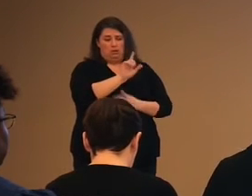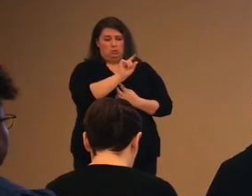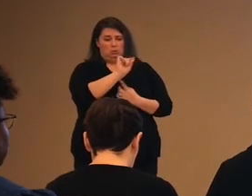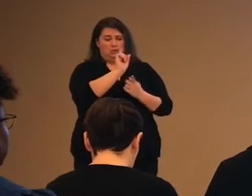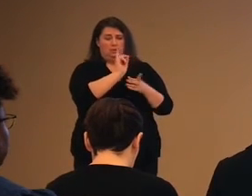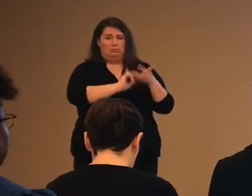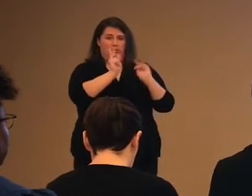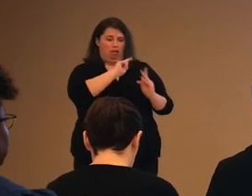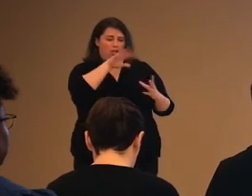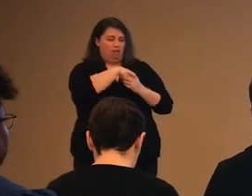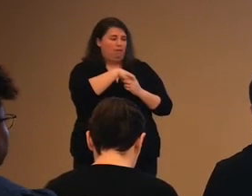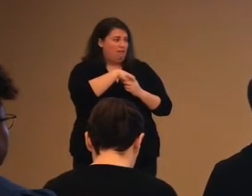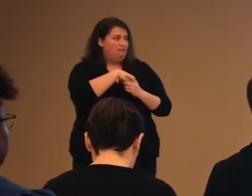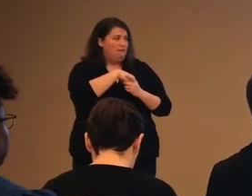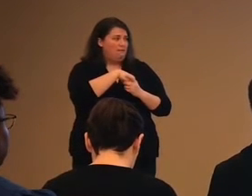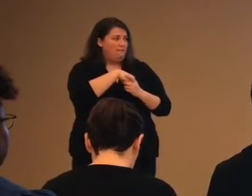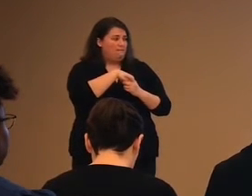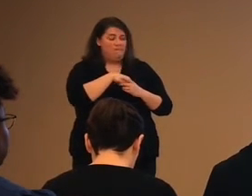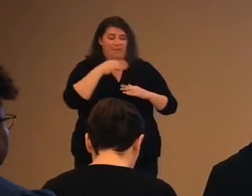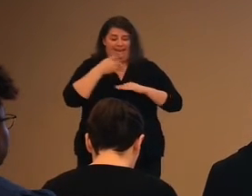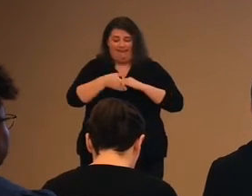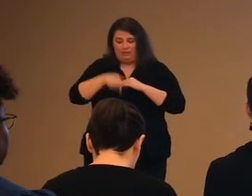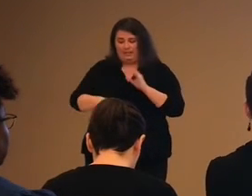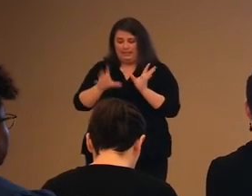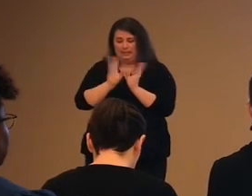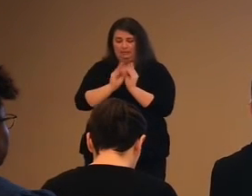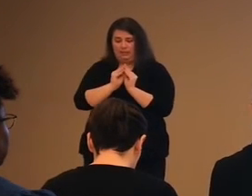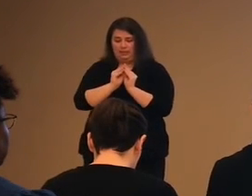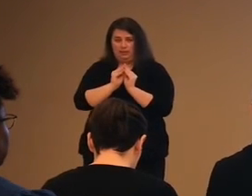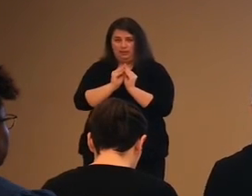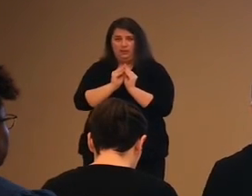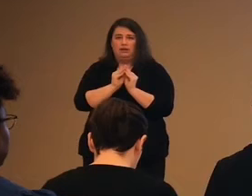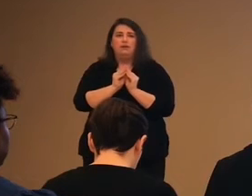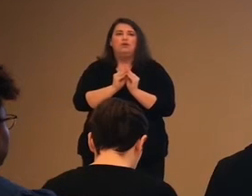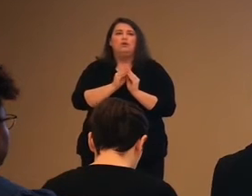I will say after this meeting we were leaving an accessibility committee meeting